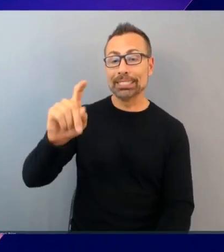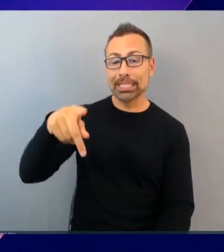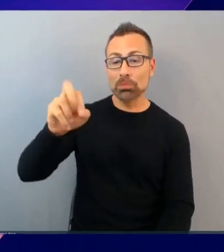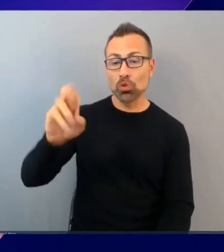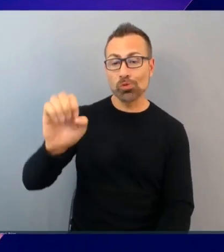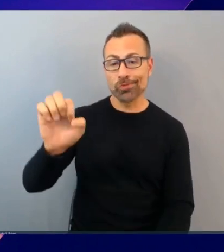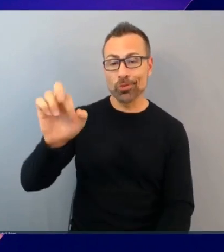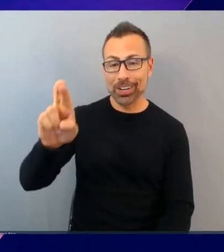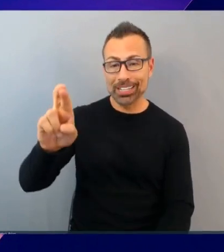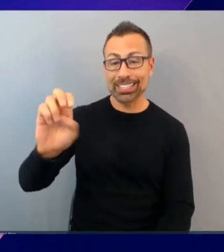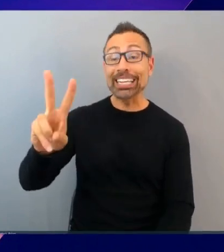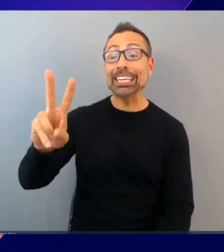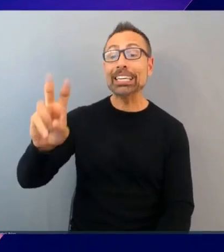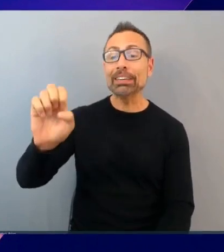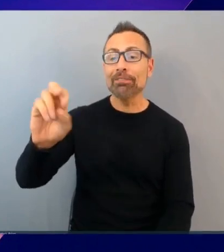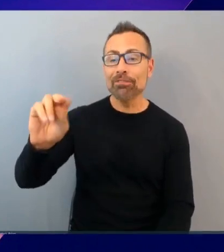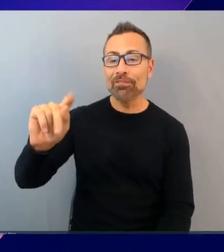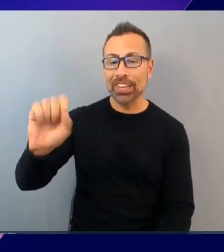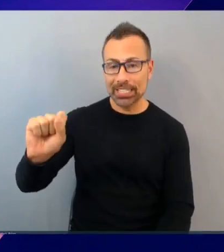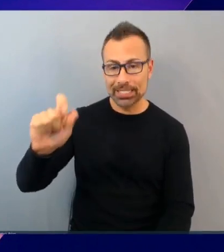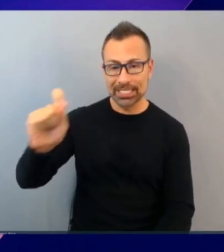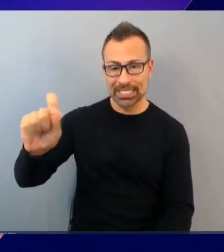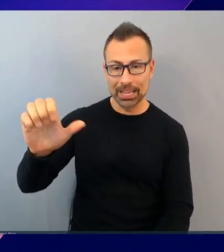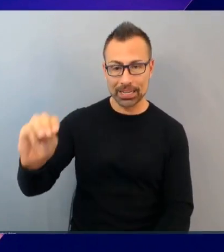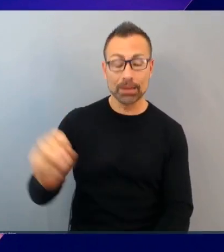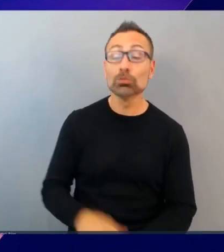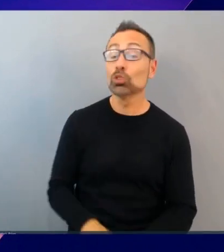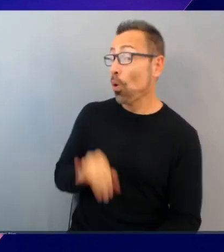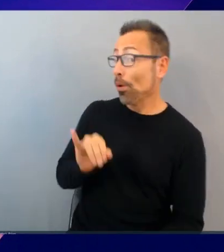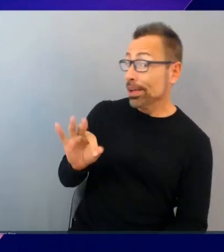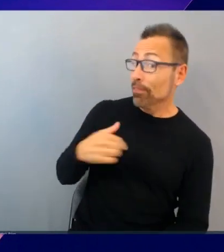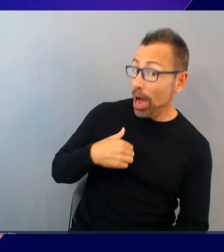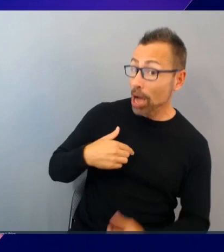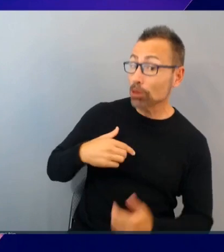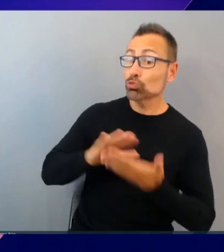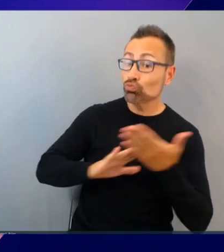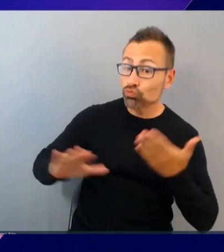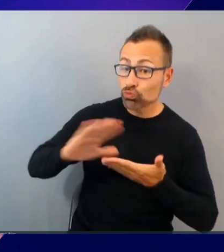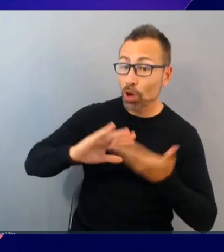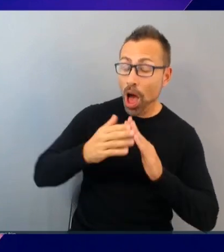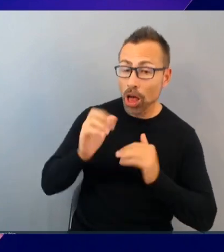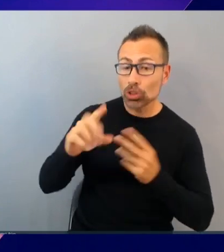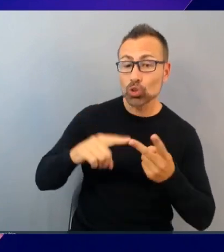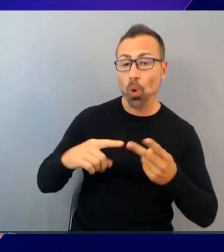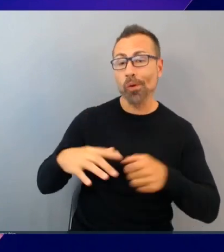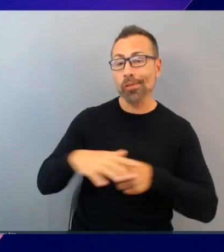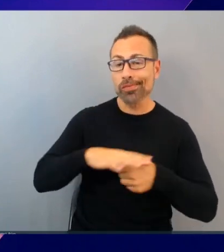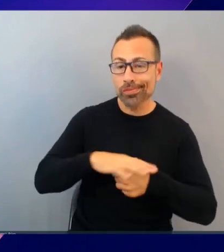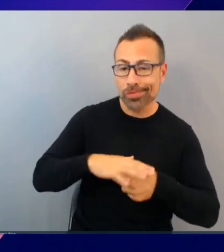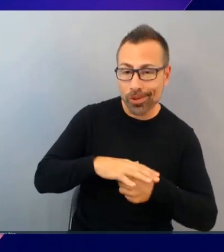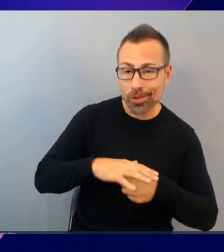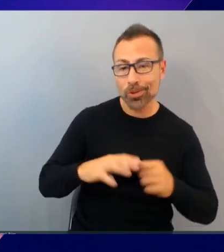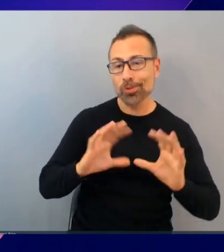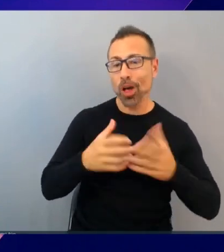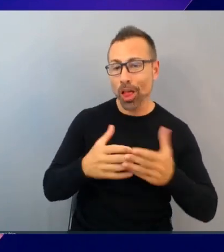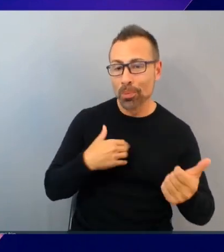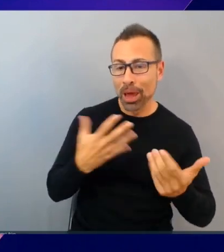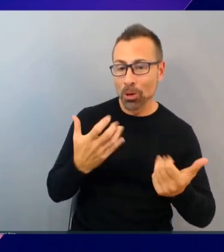if I was a community college trying to set up an event or like, just a local, you know, hobby computer club or something like that? That's correct, yeah.